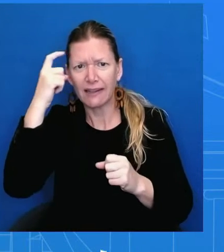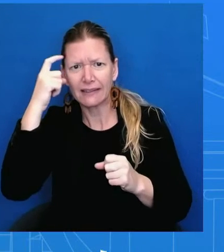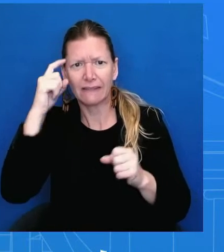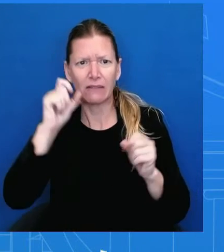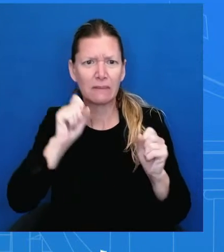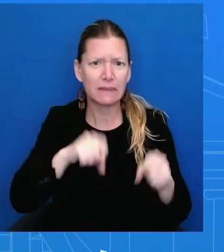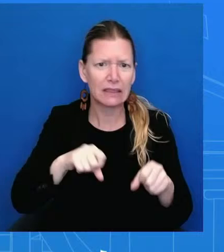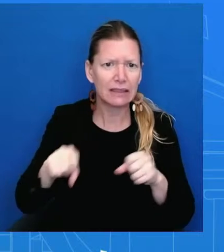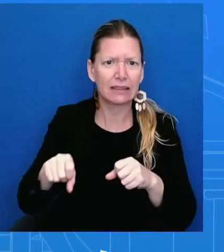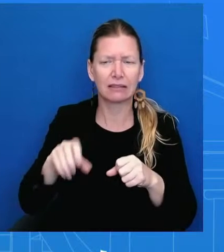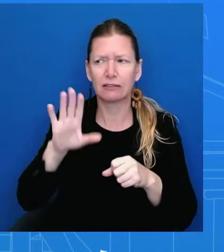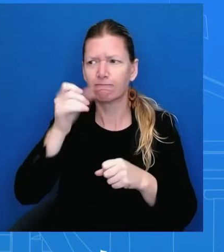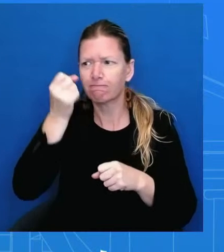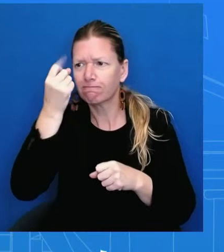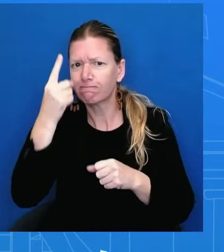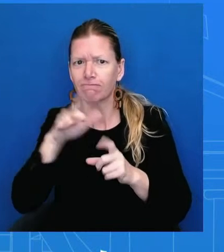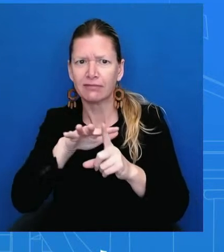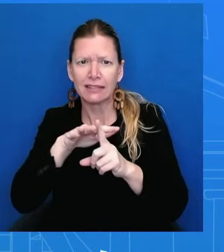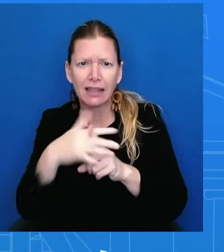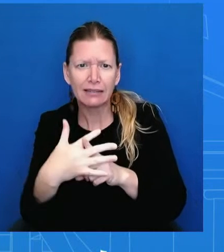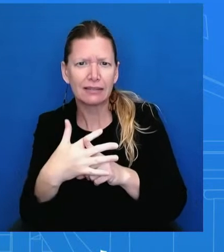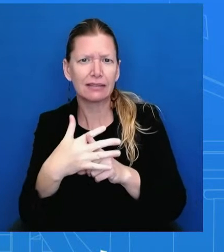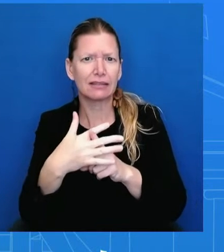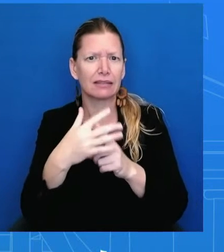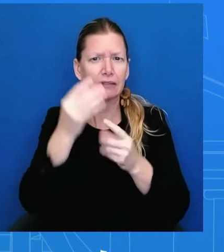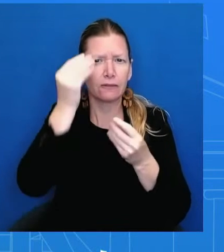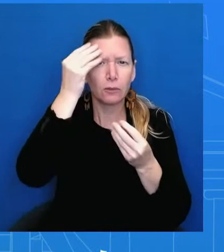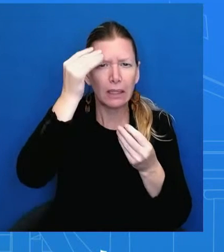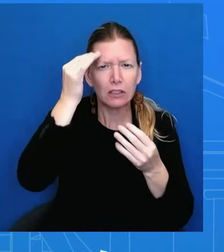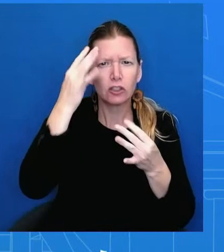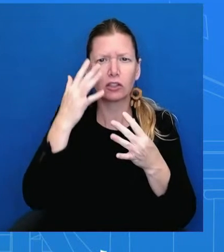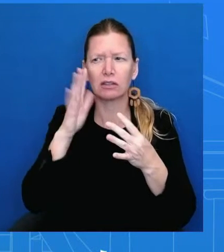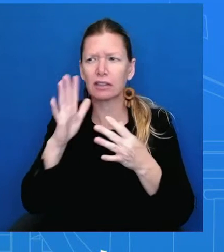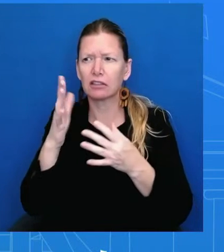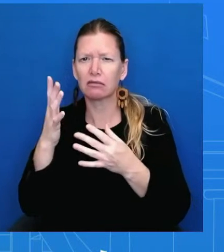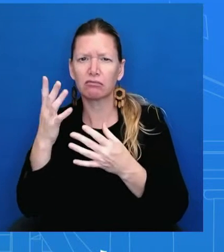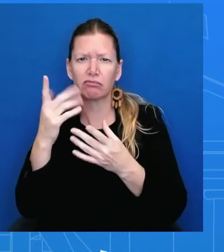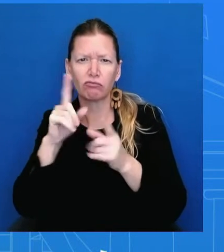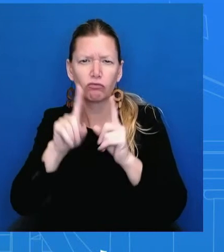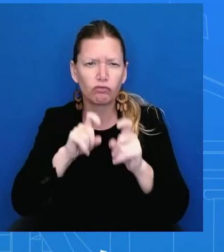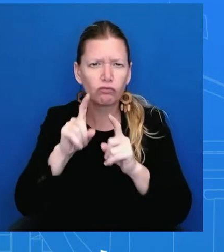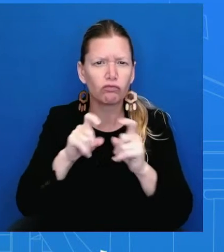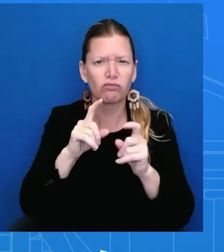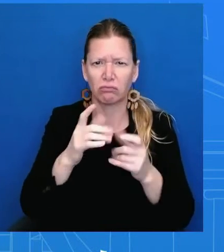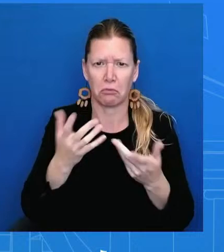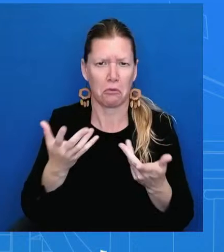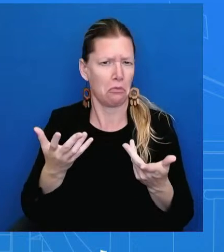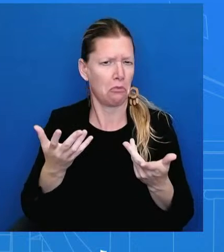and the degree to which he is completely in charge of facts and figures. And if he isn't, what I've seen is --